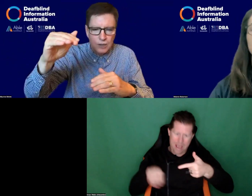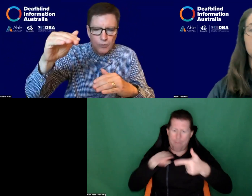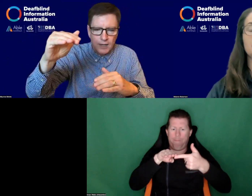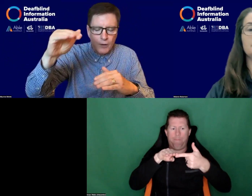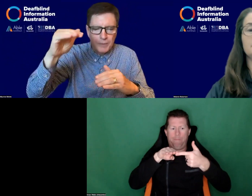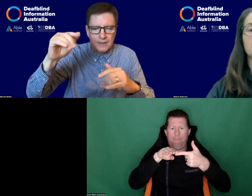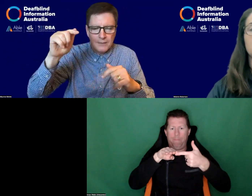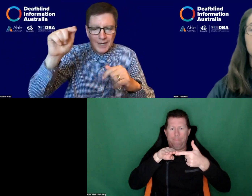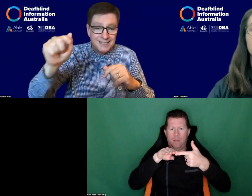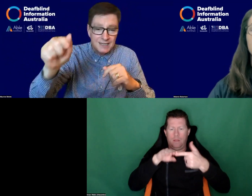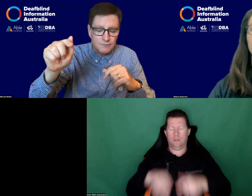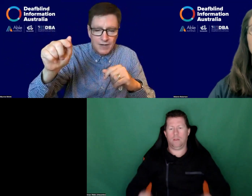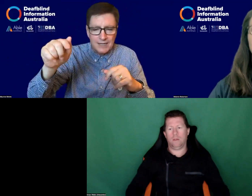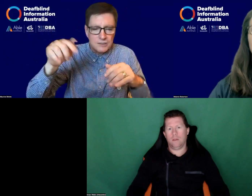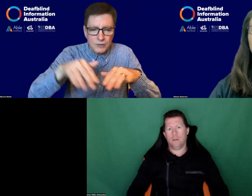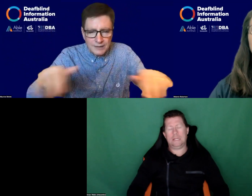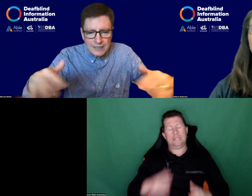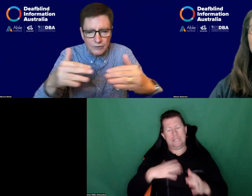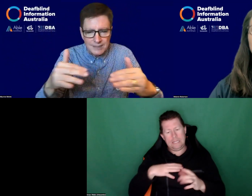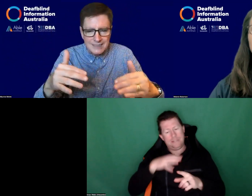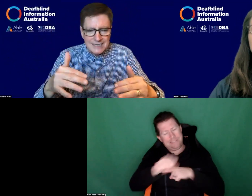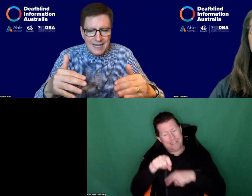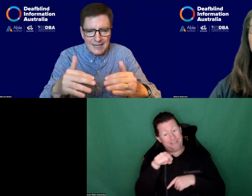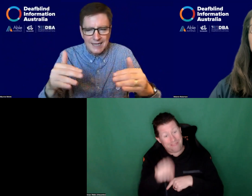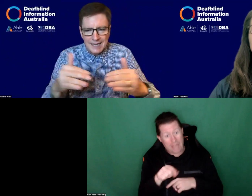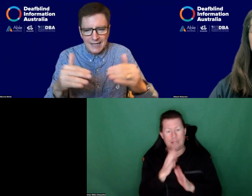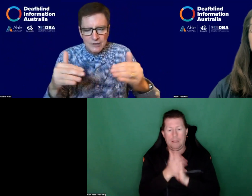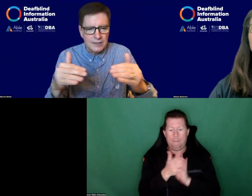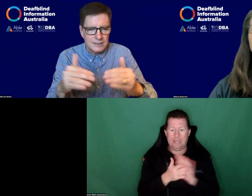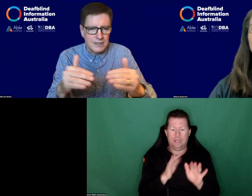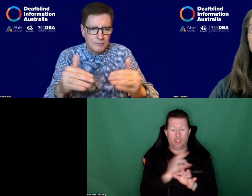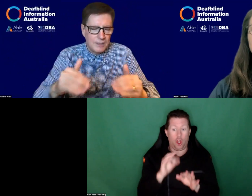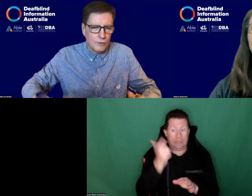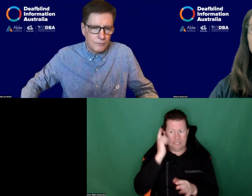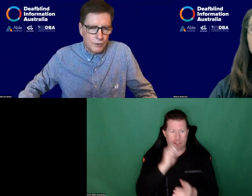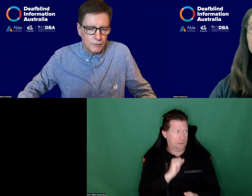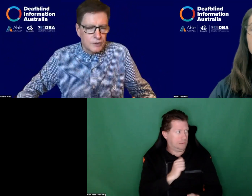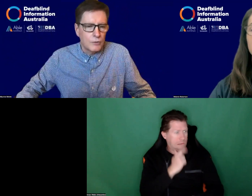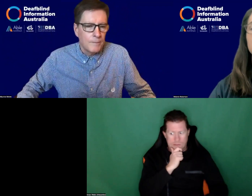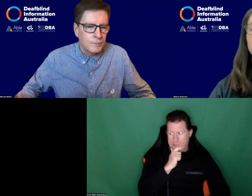So helping them identify that so that they don't get stuck doing the same thing over and over.